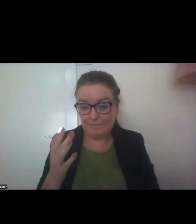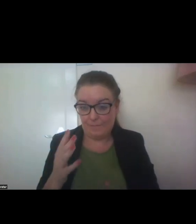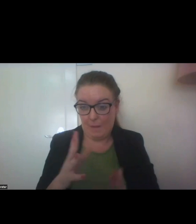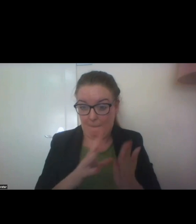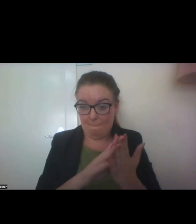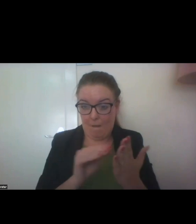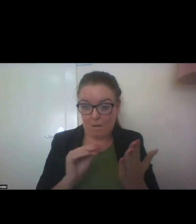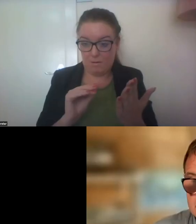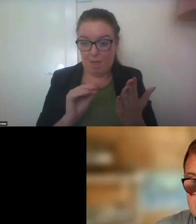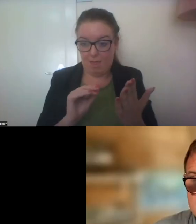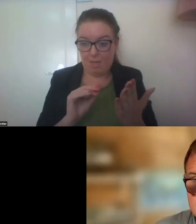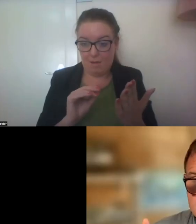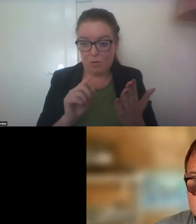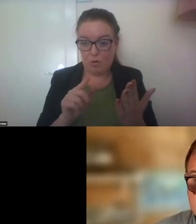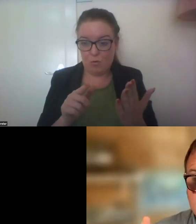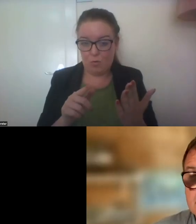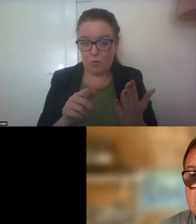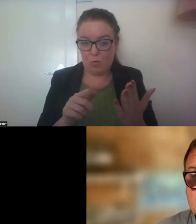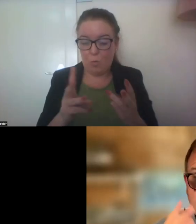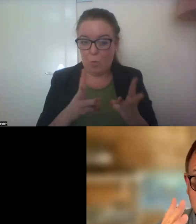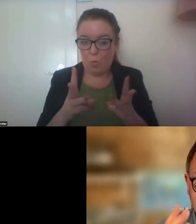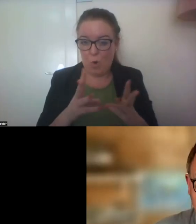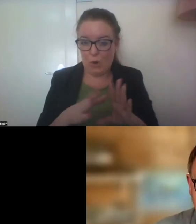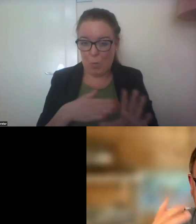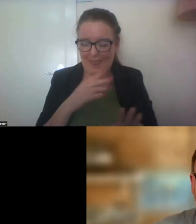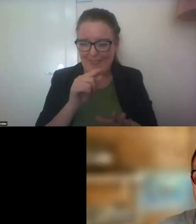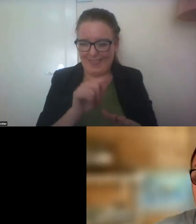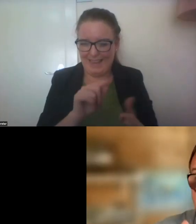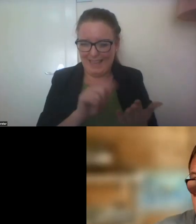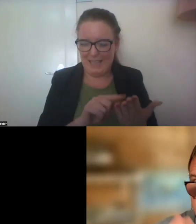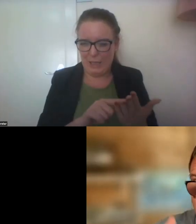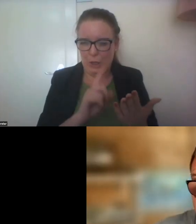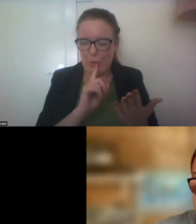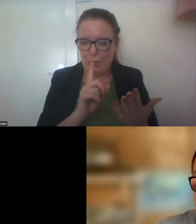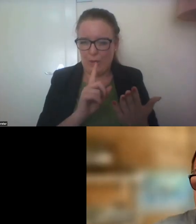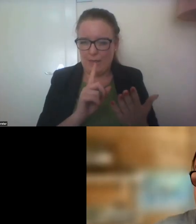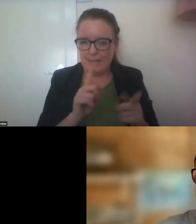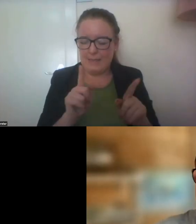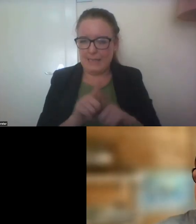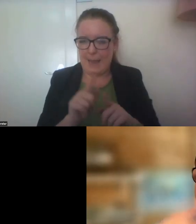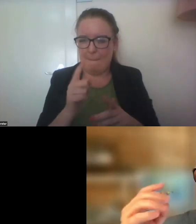although you have the same component parts, be it licences,